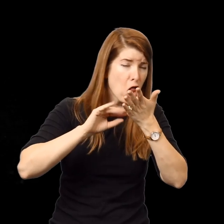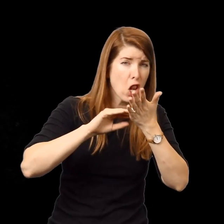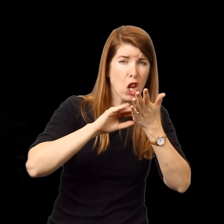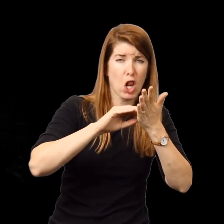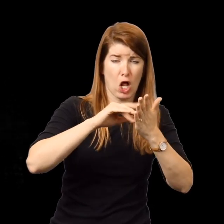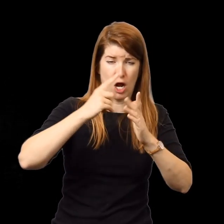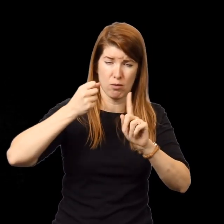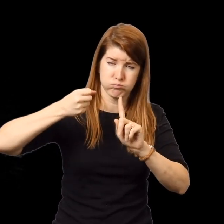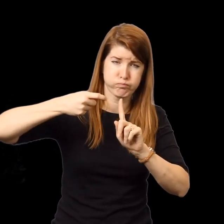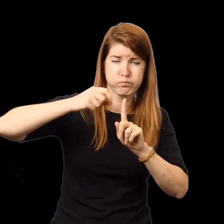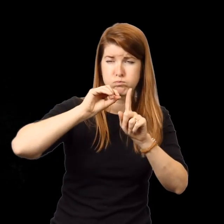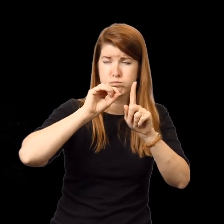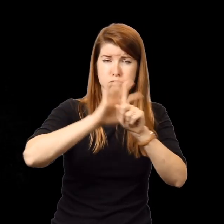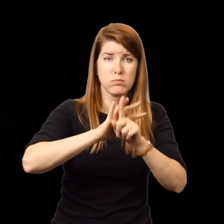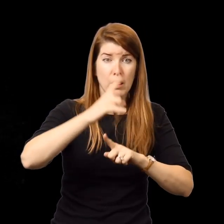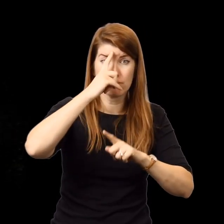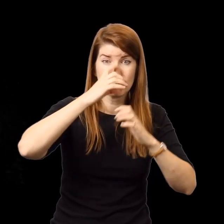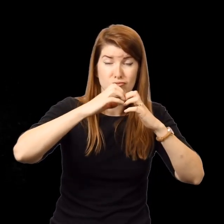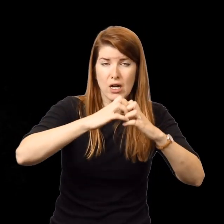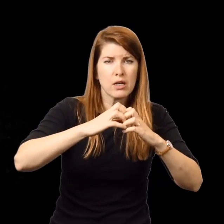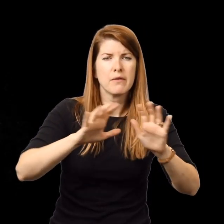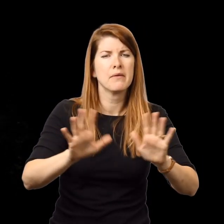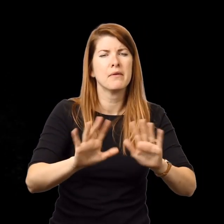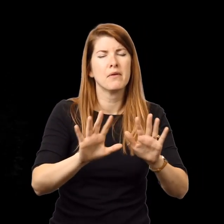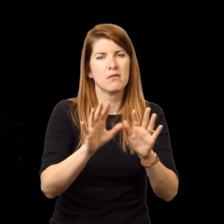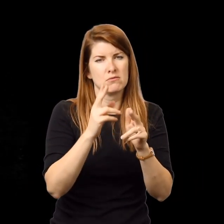into this developing brain, and language is critical.